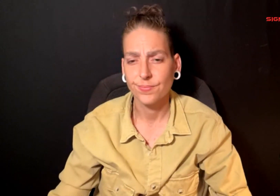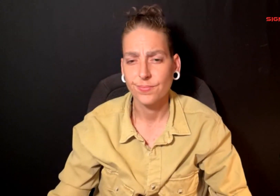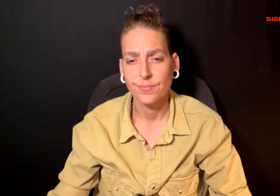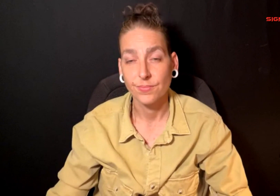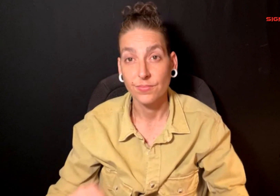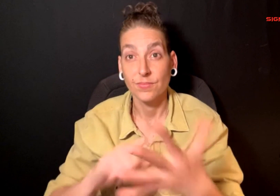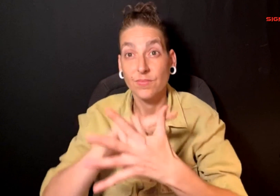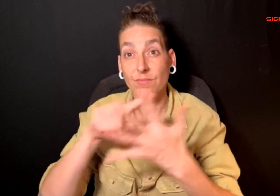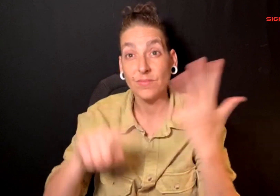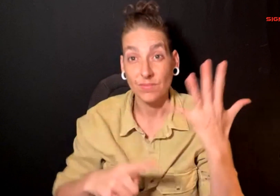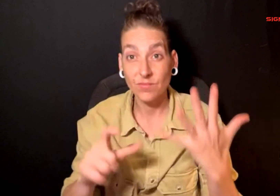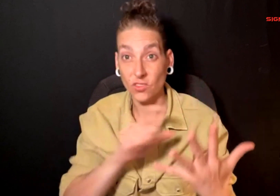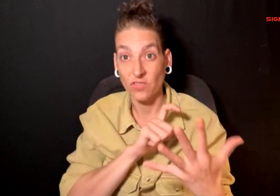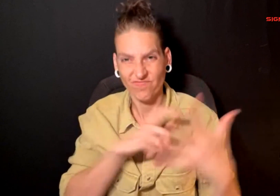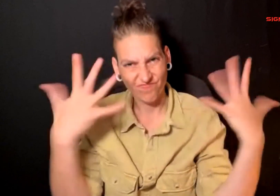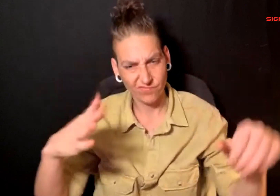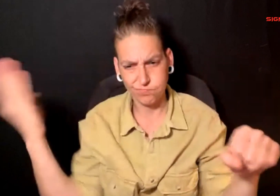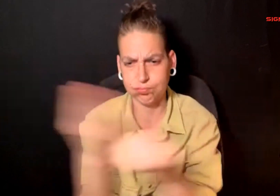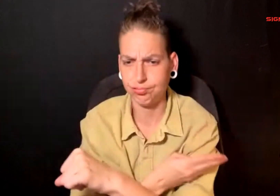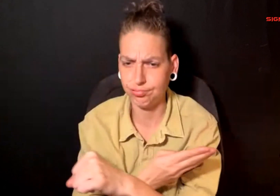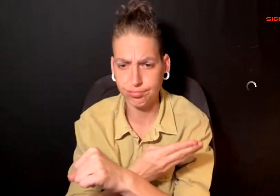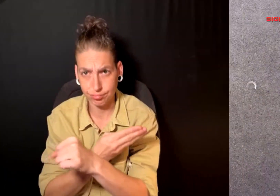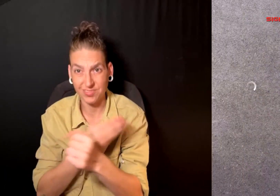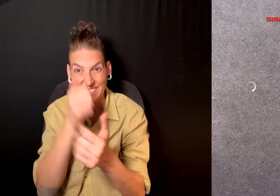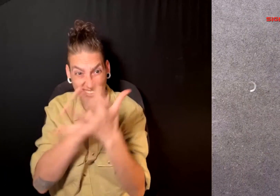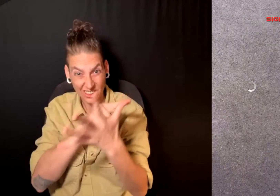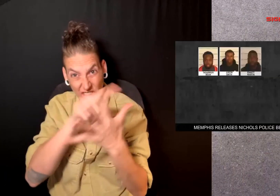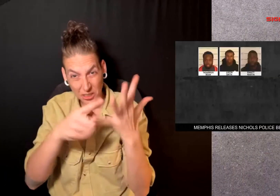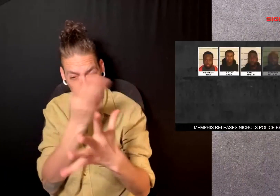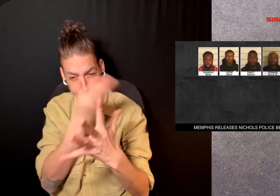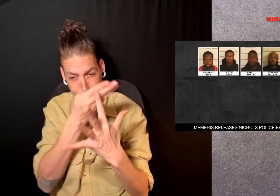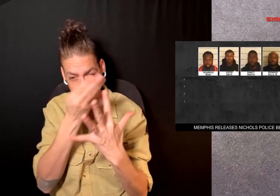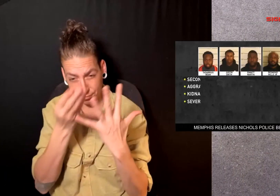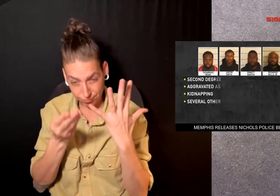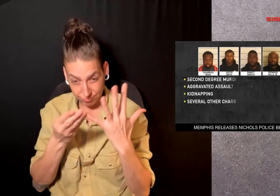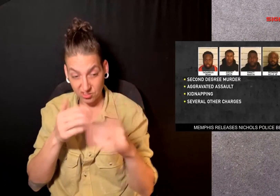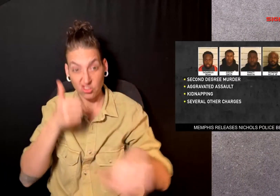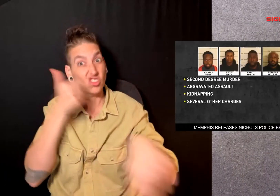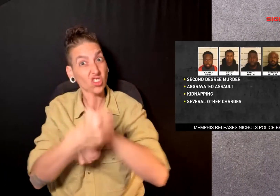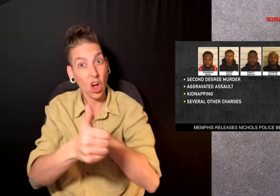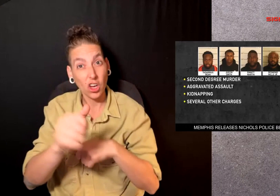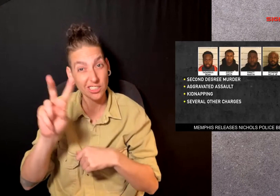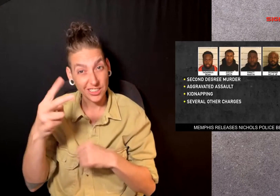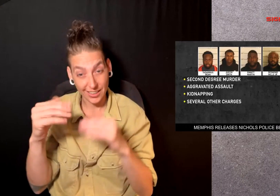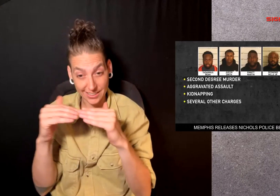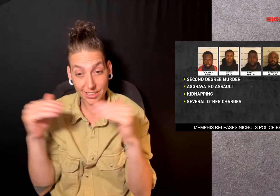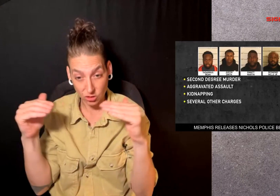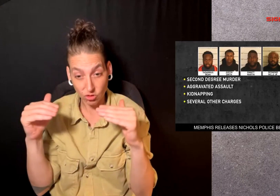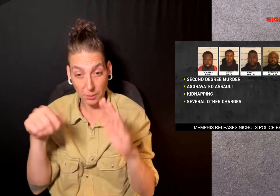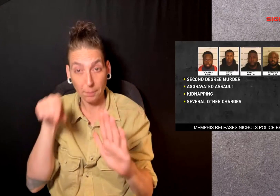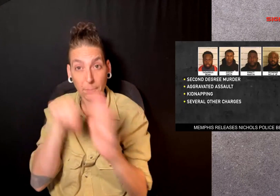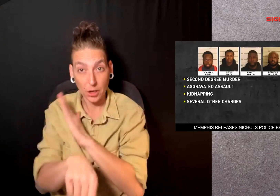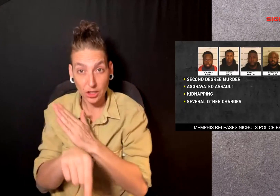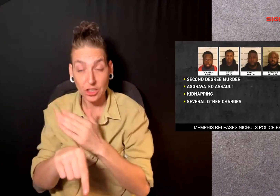all five of the officers have been fired and each one charged with second-degree murder